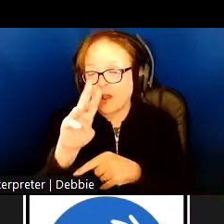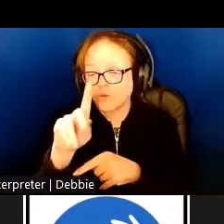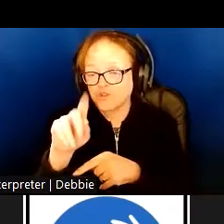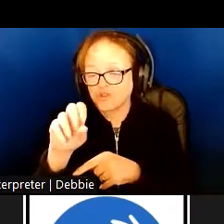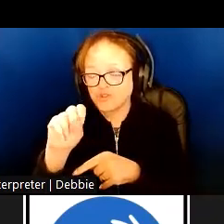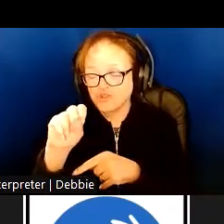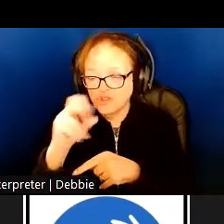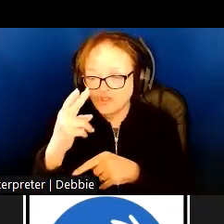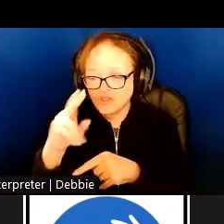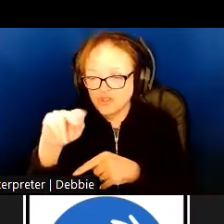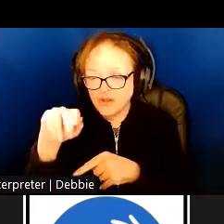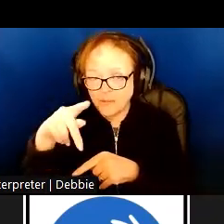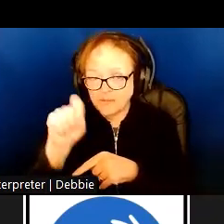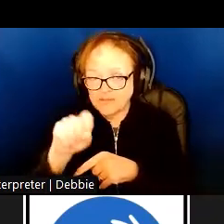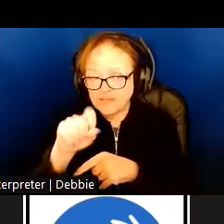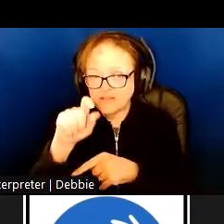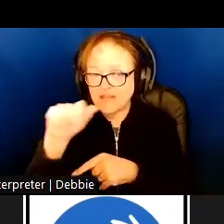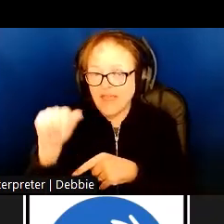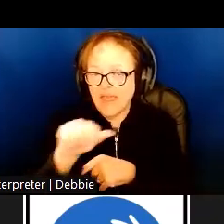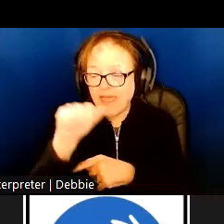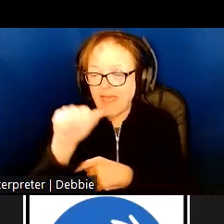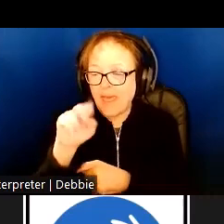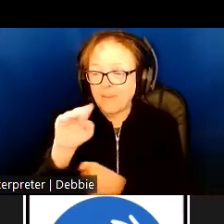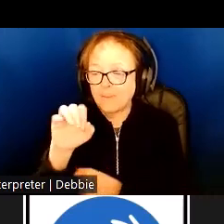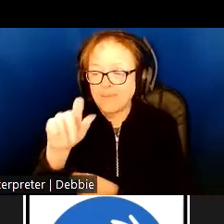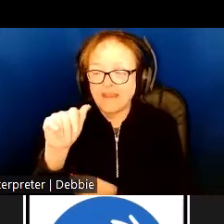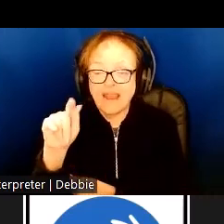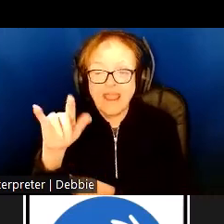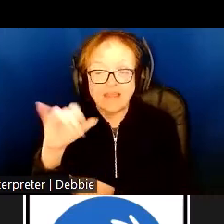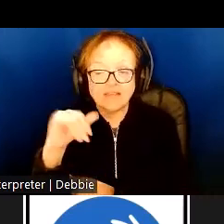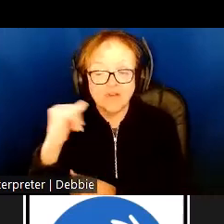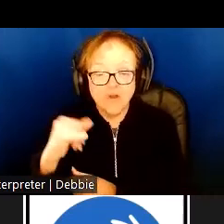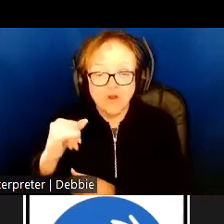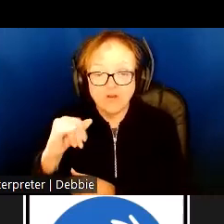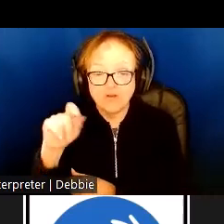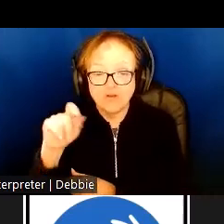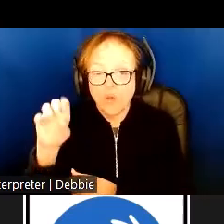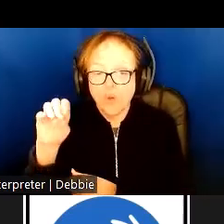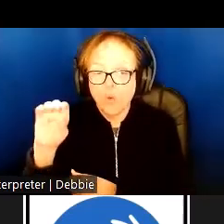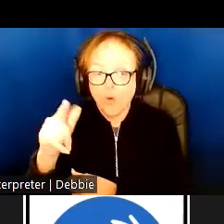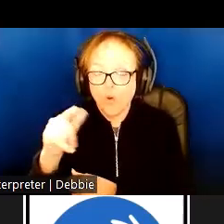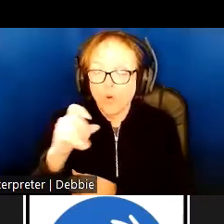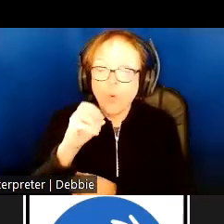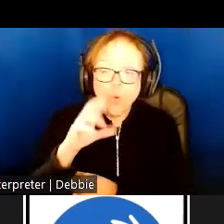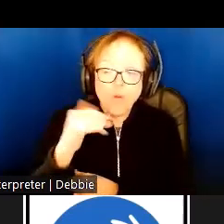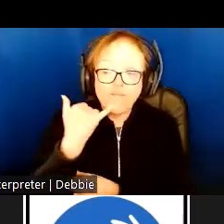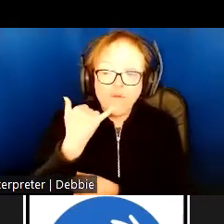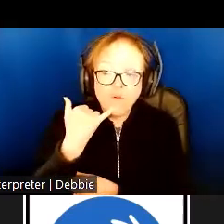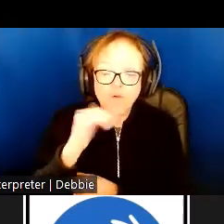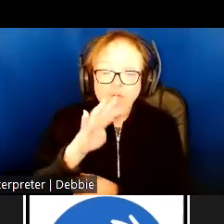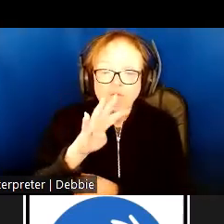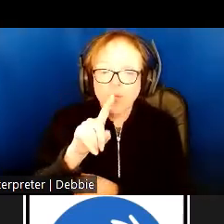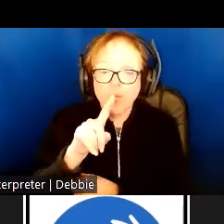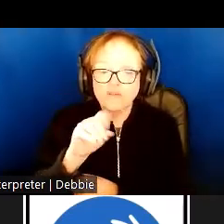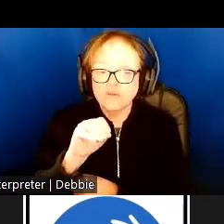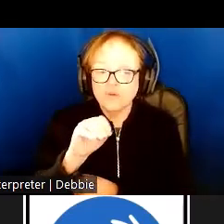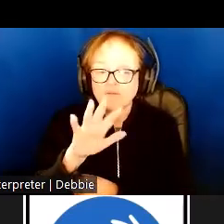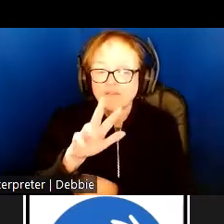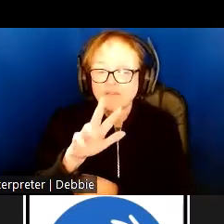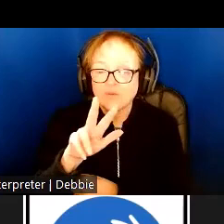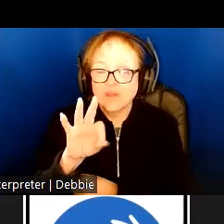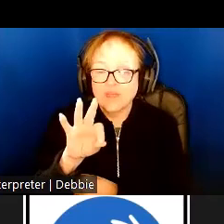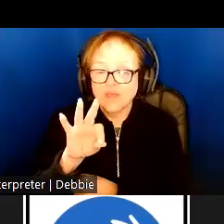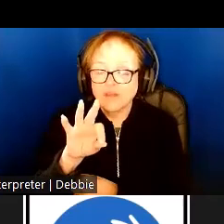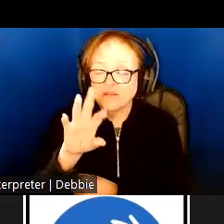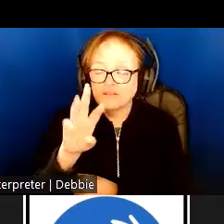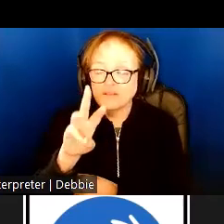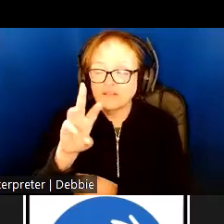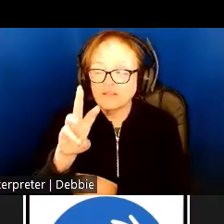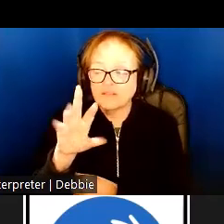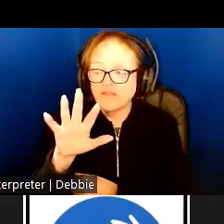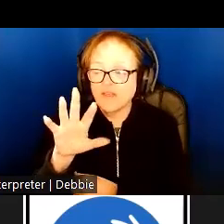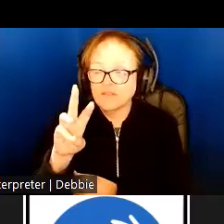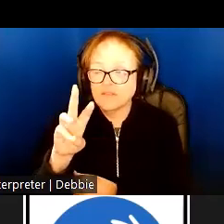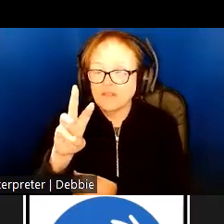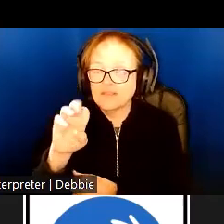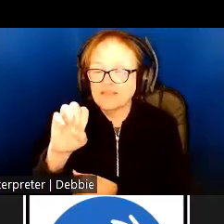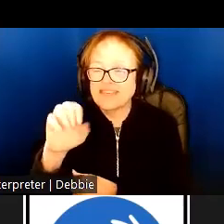can also reach us by phone at 410-539-6656x101. Assistance will only be available during regular